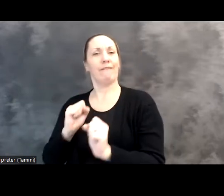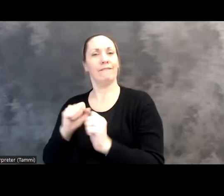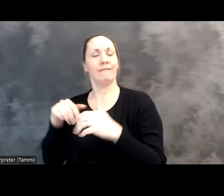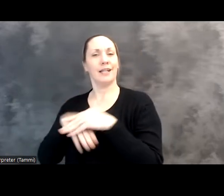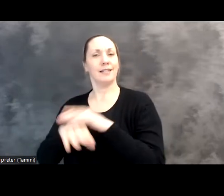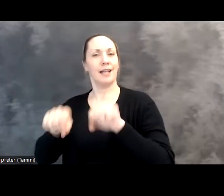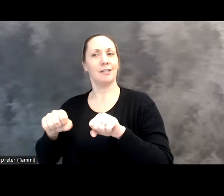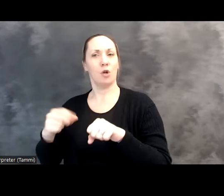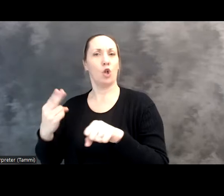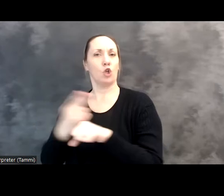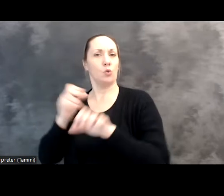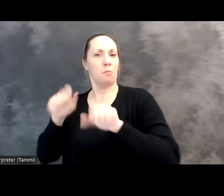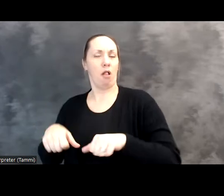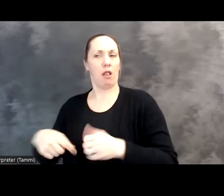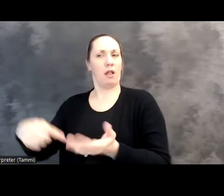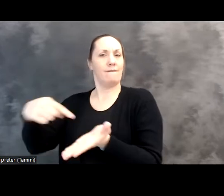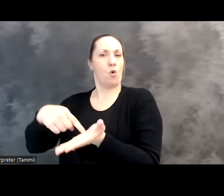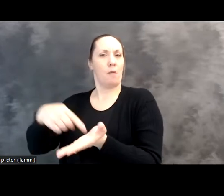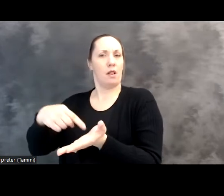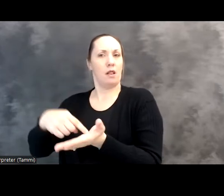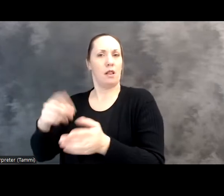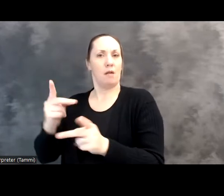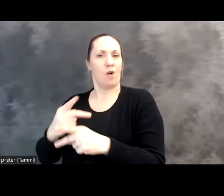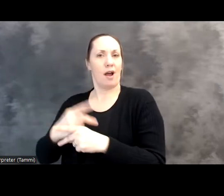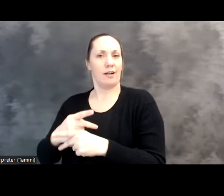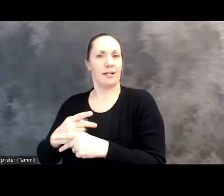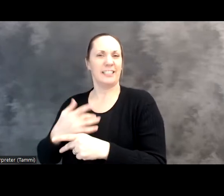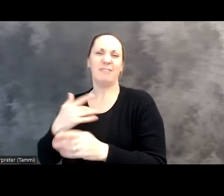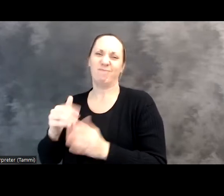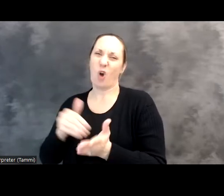successful. How this research transfers over